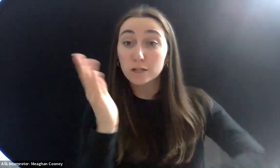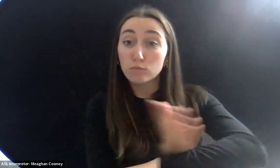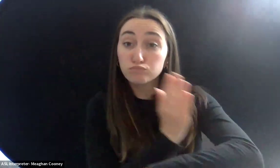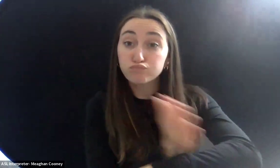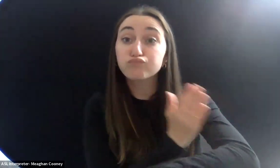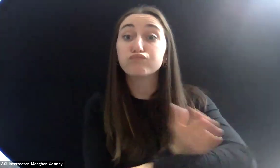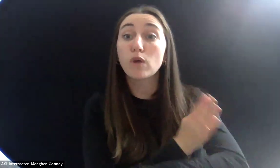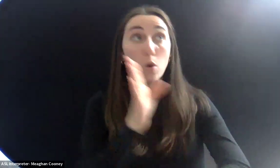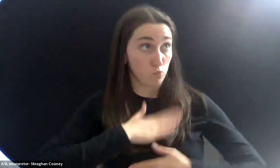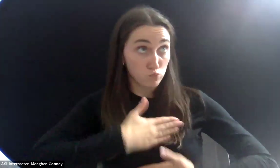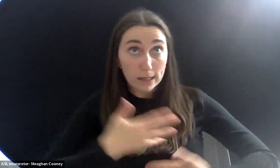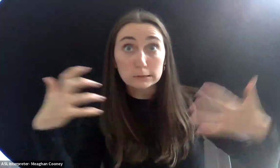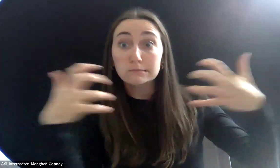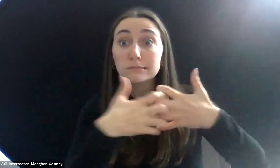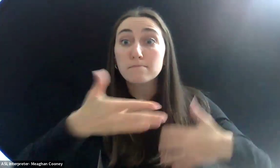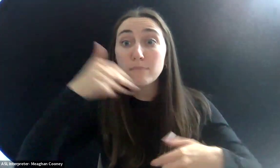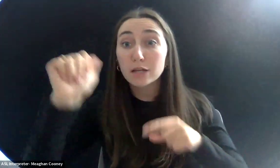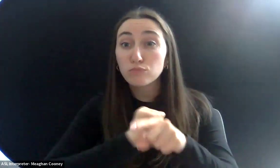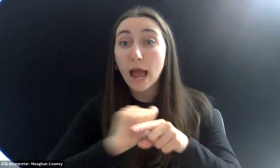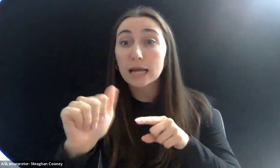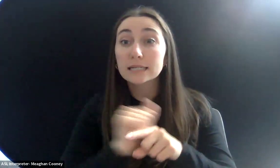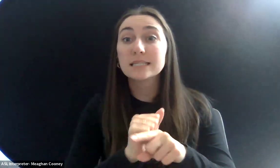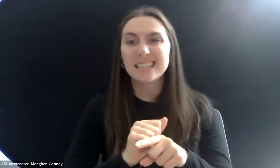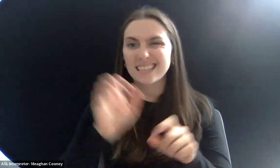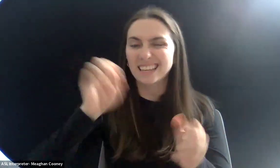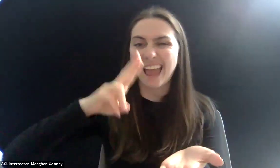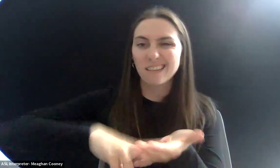to those best practices, they'd be eligible for this opt out and